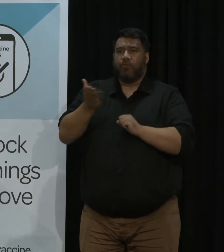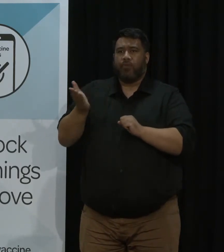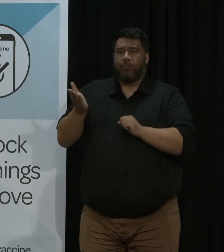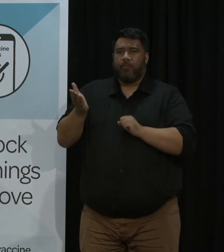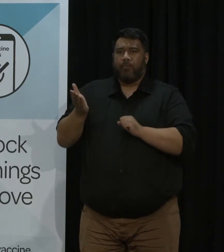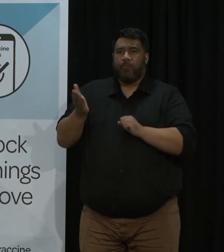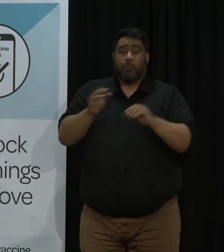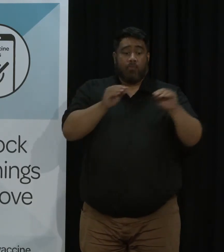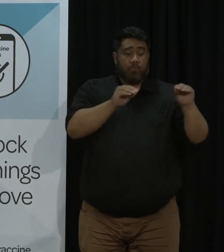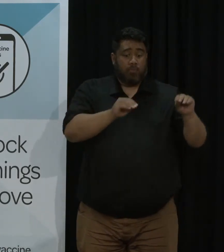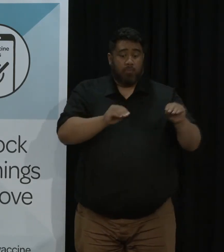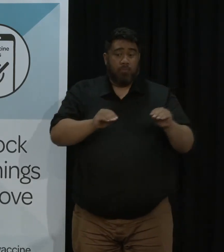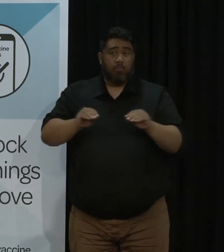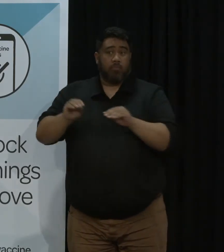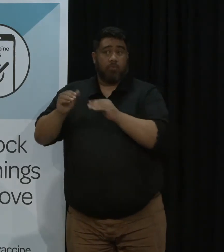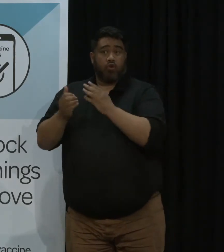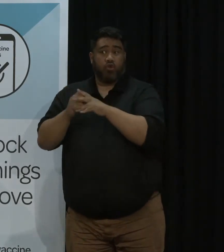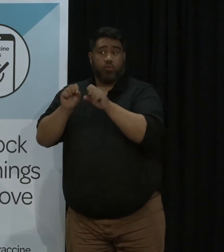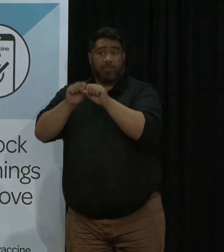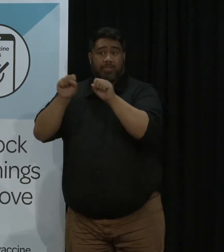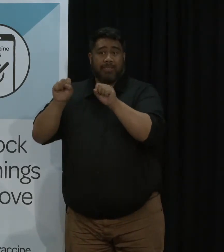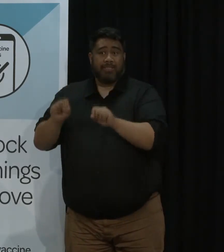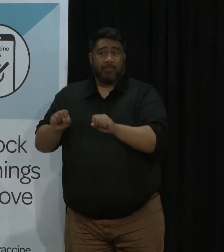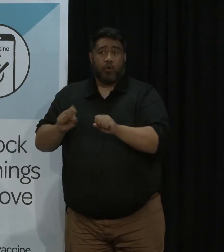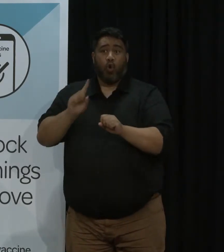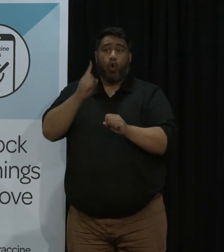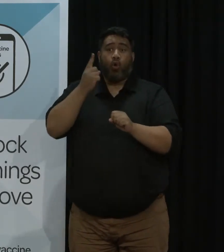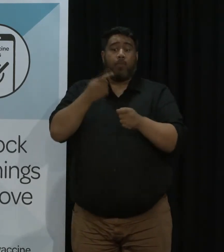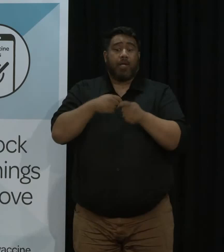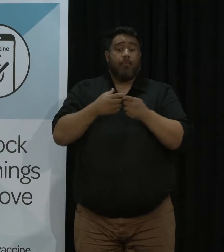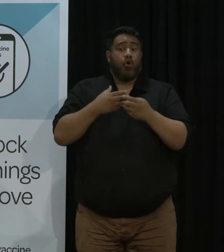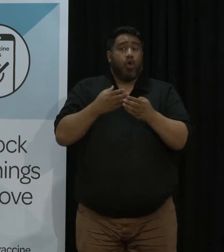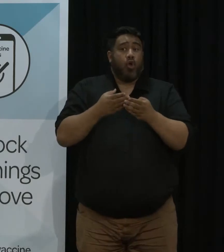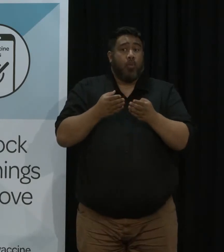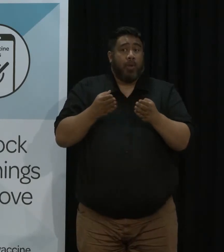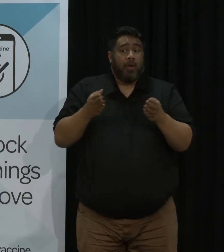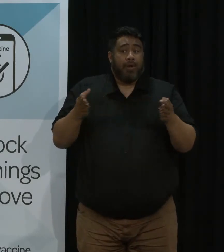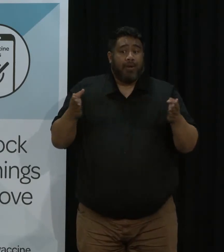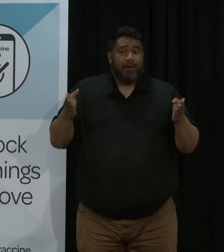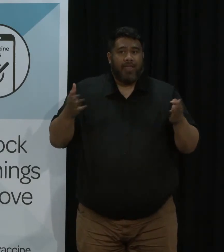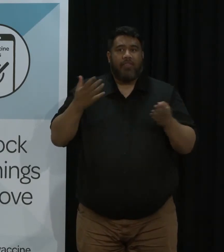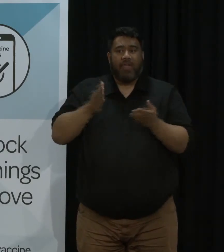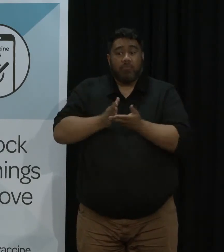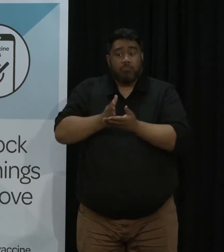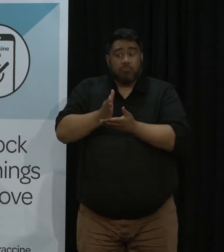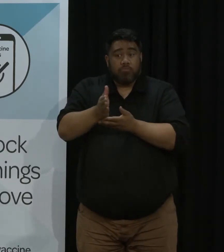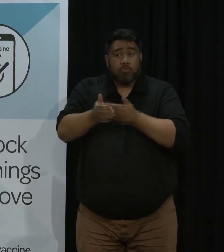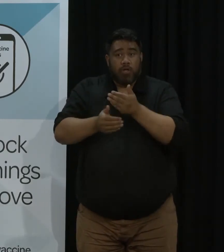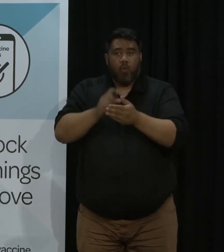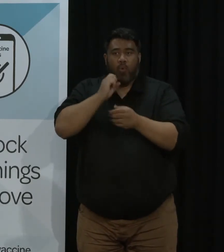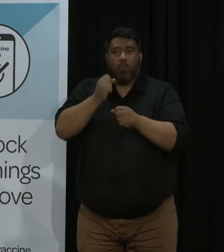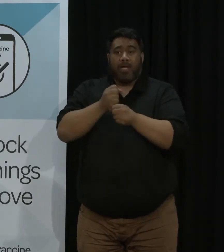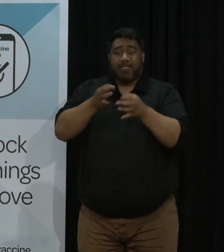So these are preventive measures. We have indicate that had as we step into the new